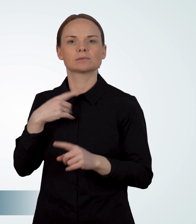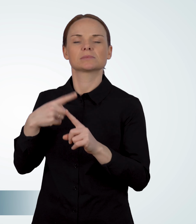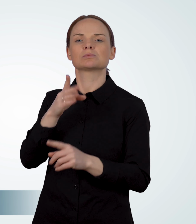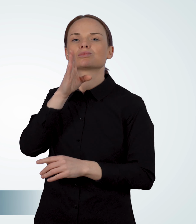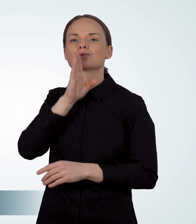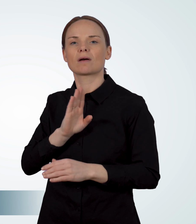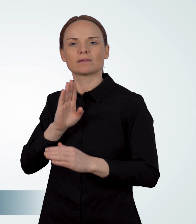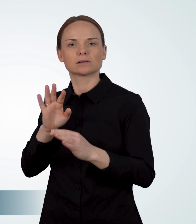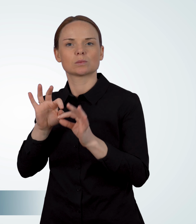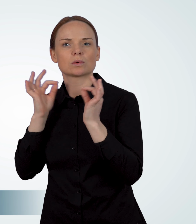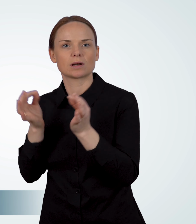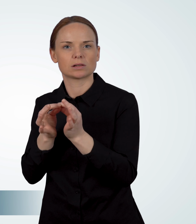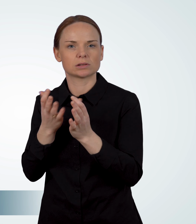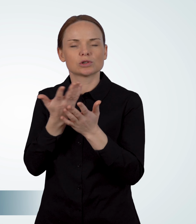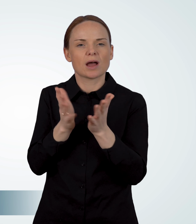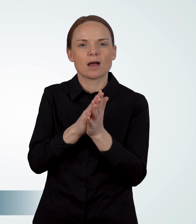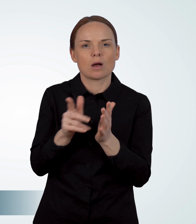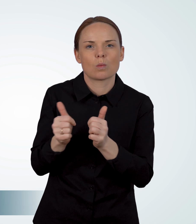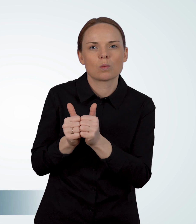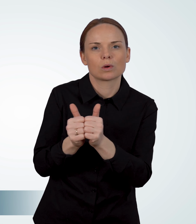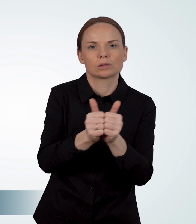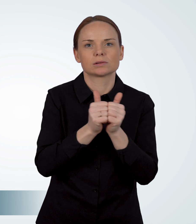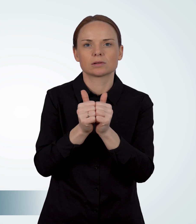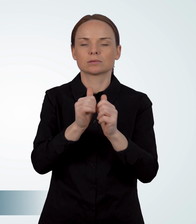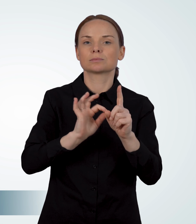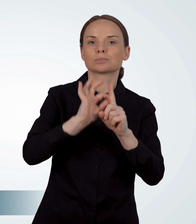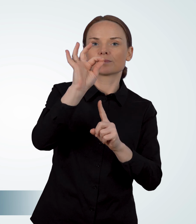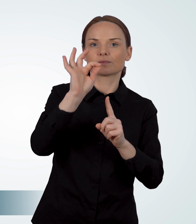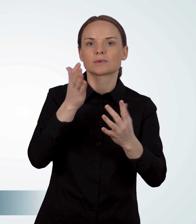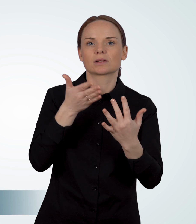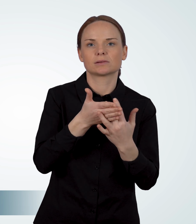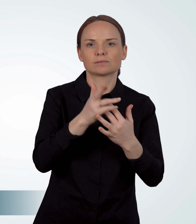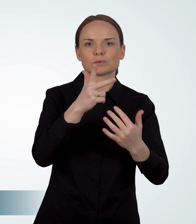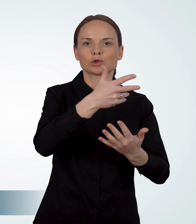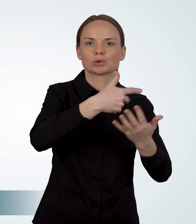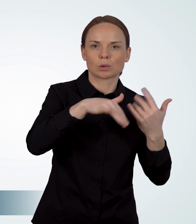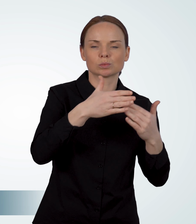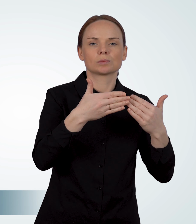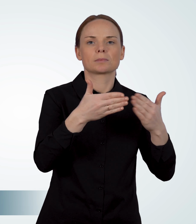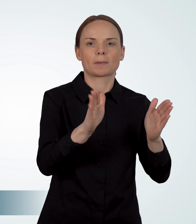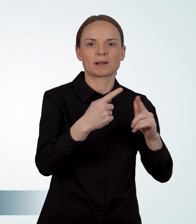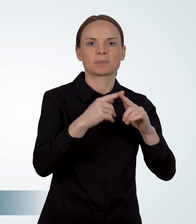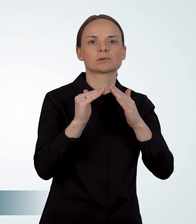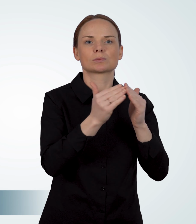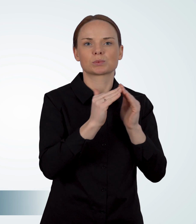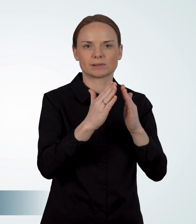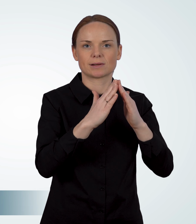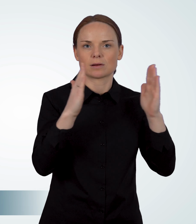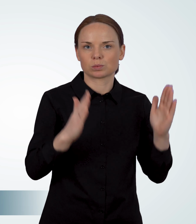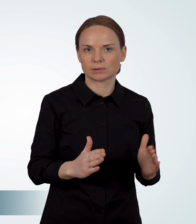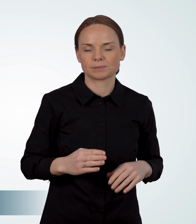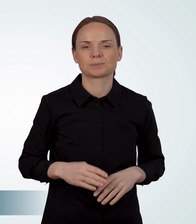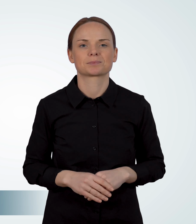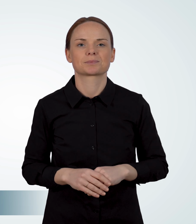and private industry, improve access to social housing, which includes public housing and community housing?